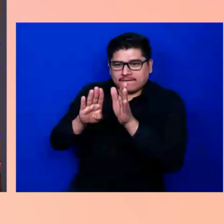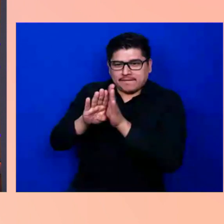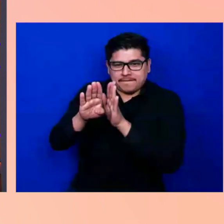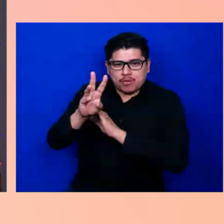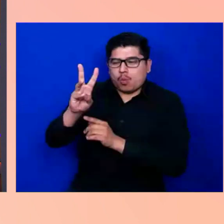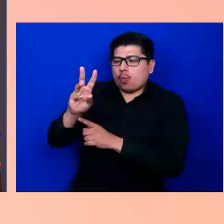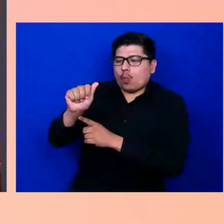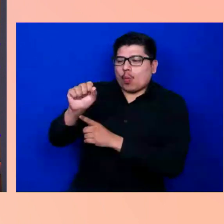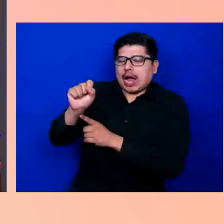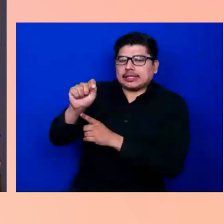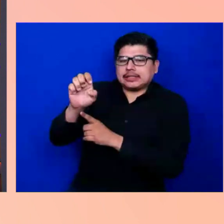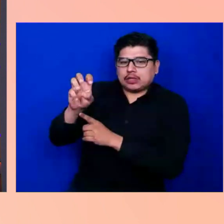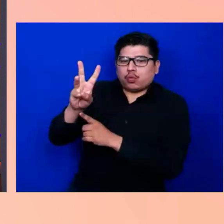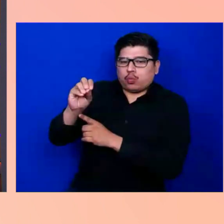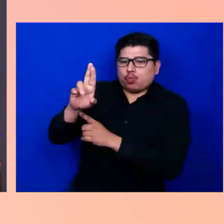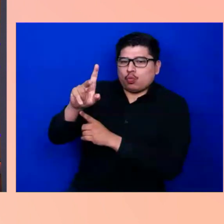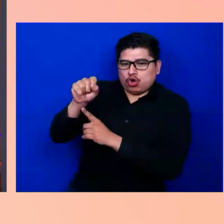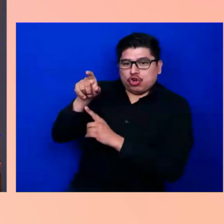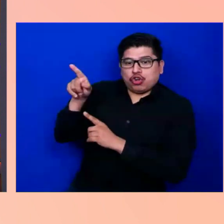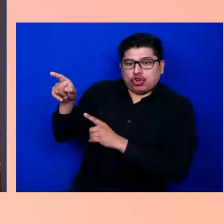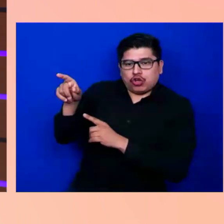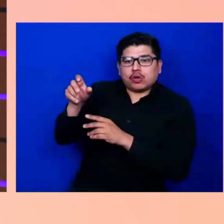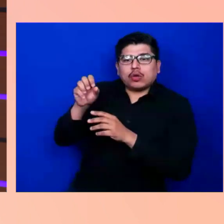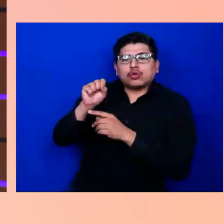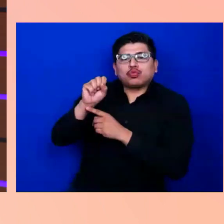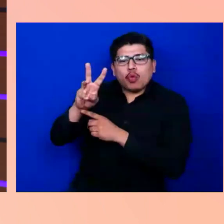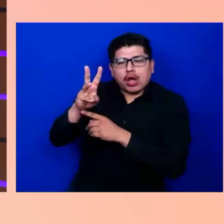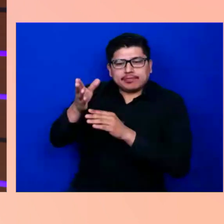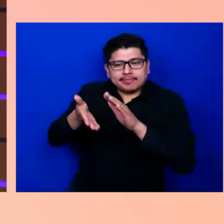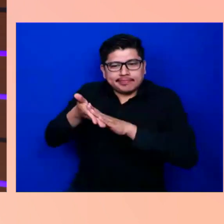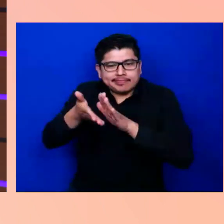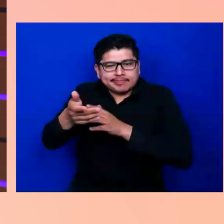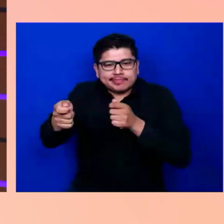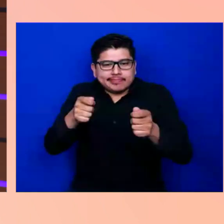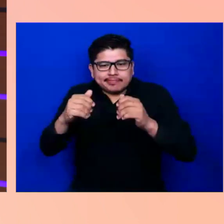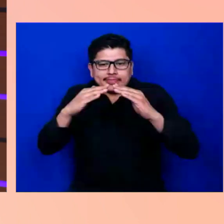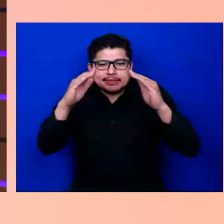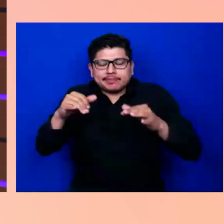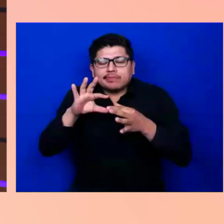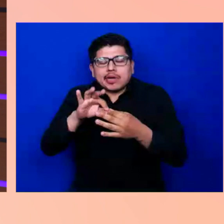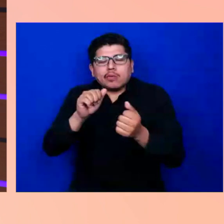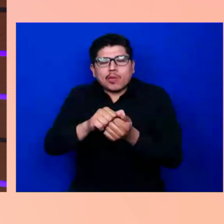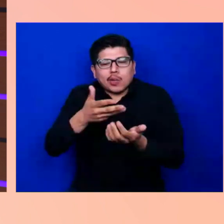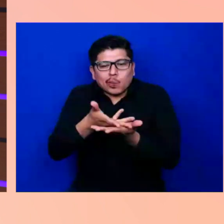for solid waste disposal and recycling. Ginny is here to demo a new feature